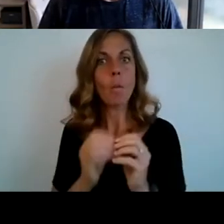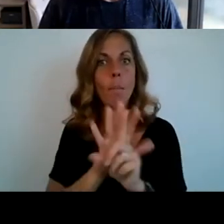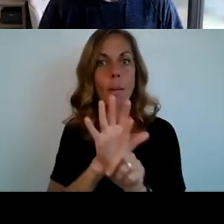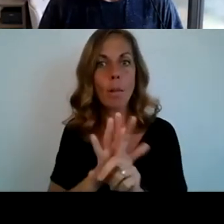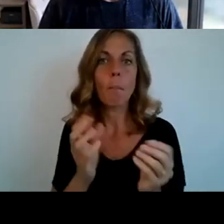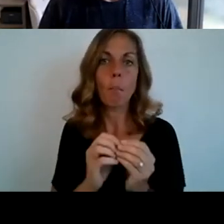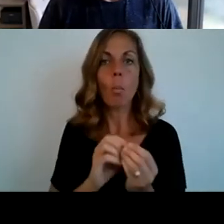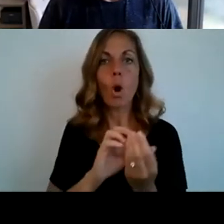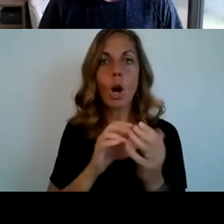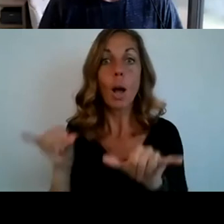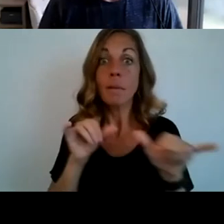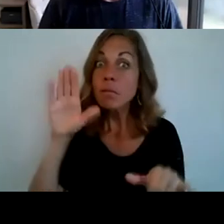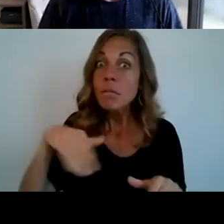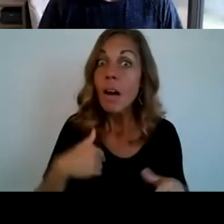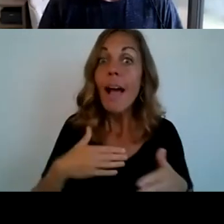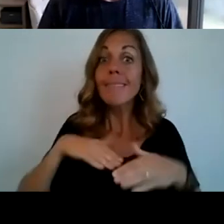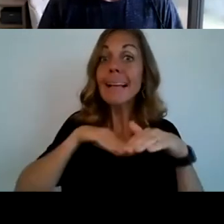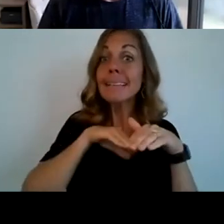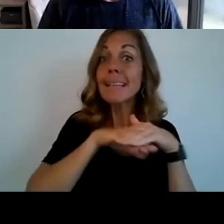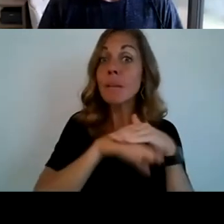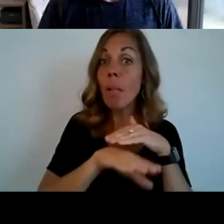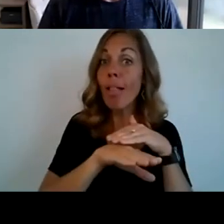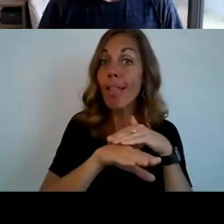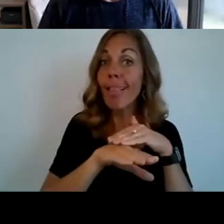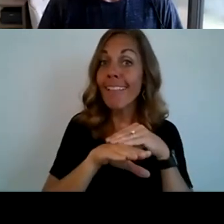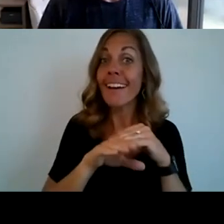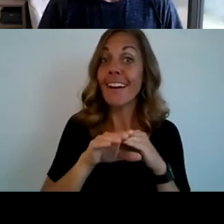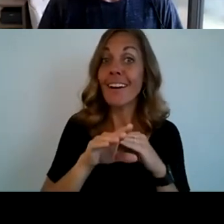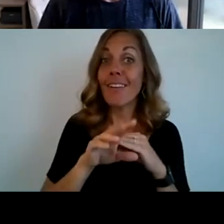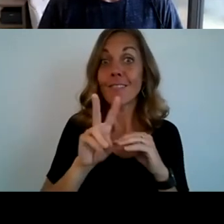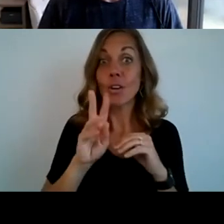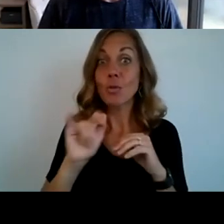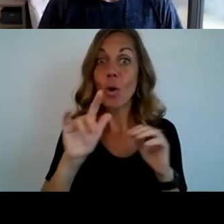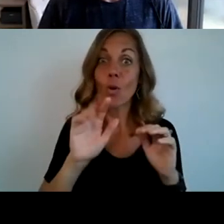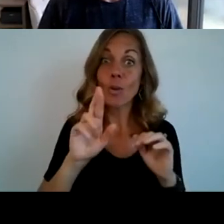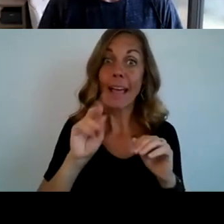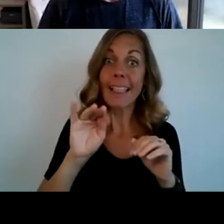reality development going on. So, that's really great. Because people who are blind can participate